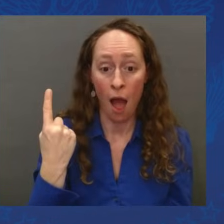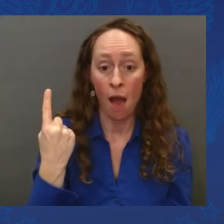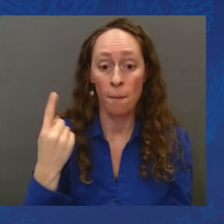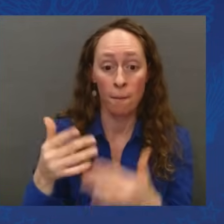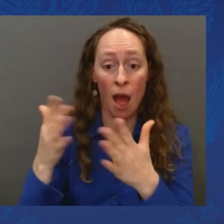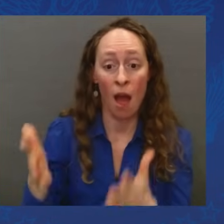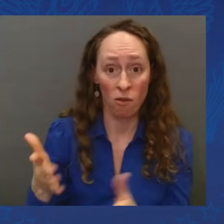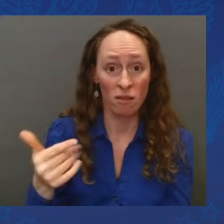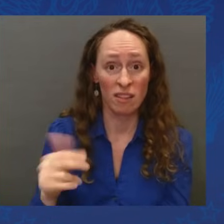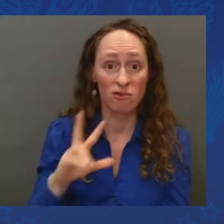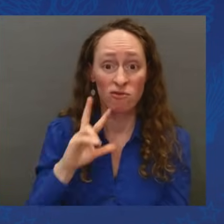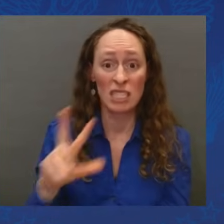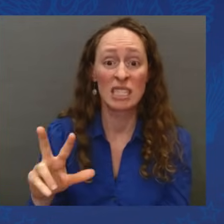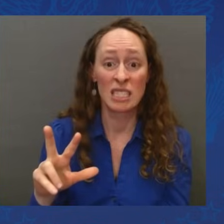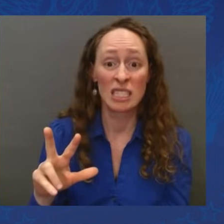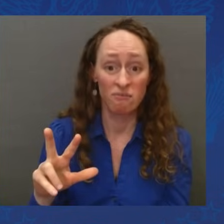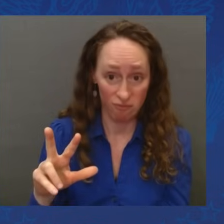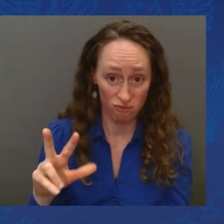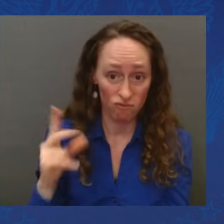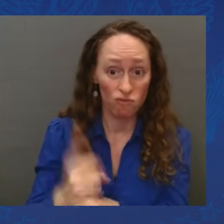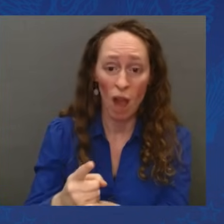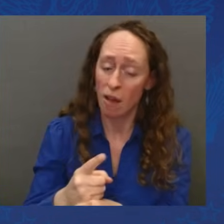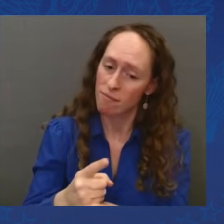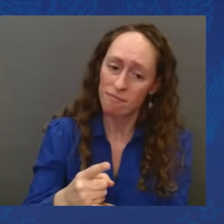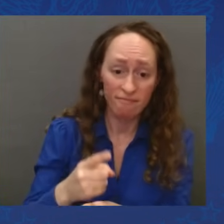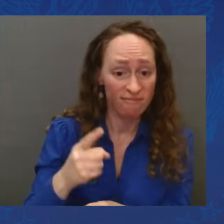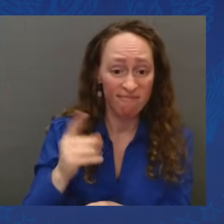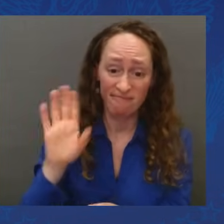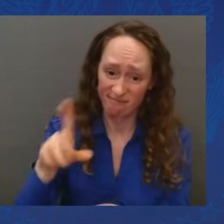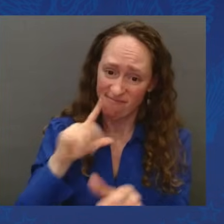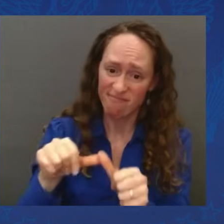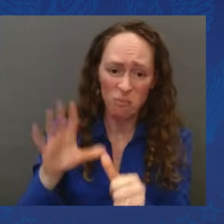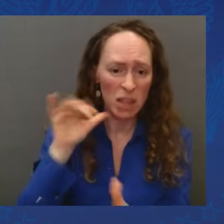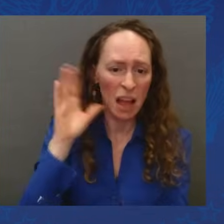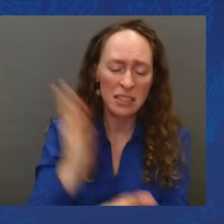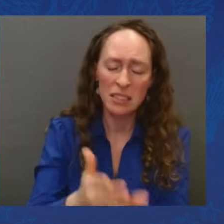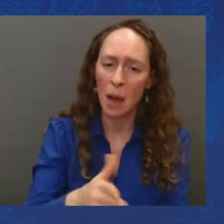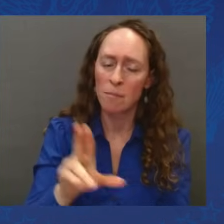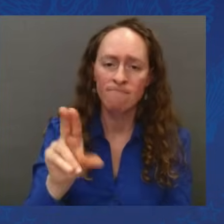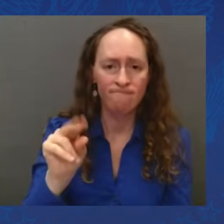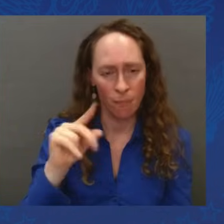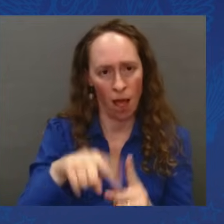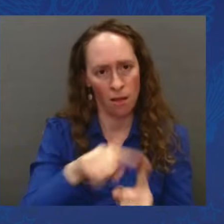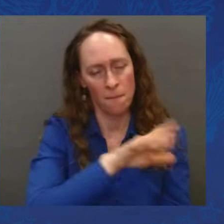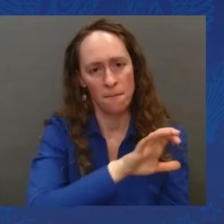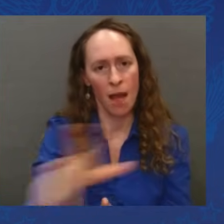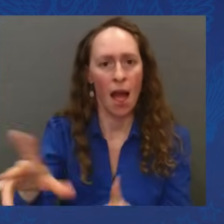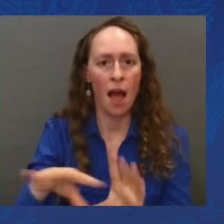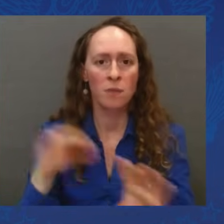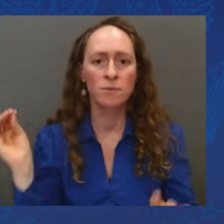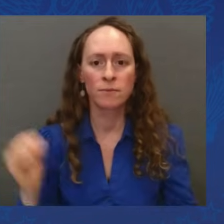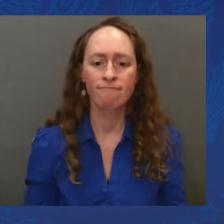Thank you. Thank you. (Cross-talk.)